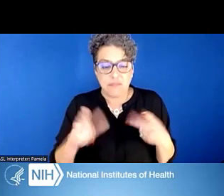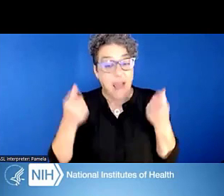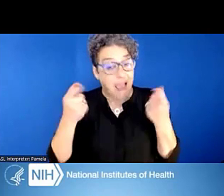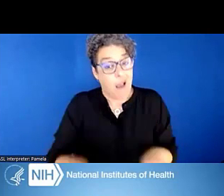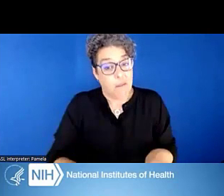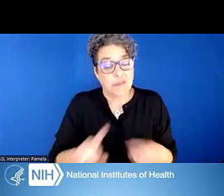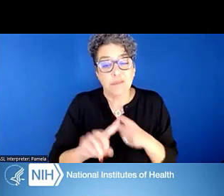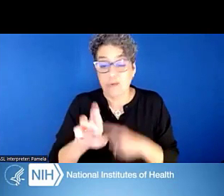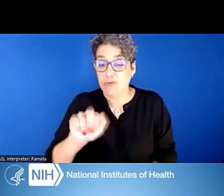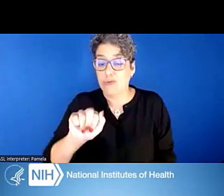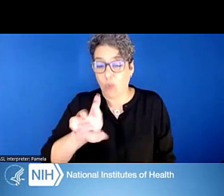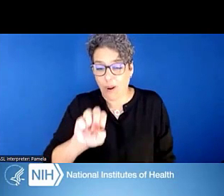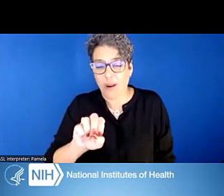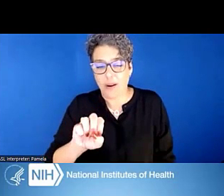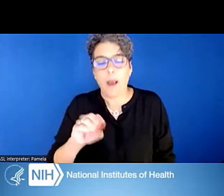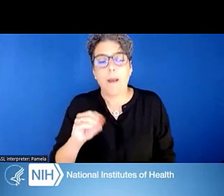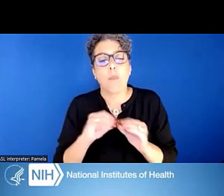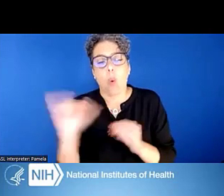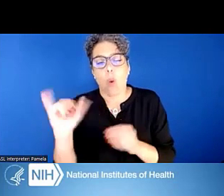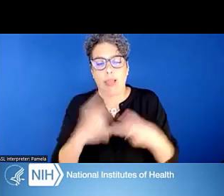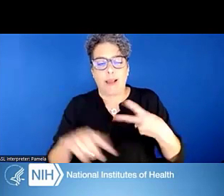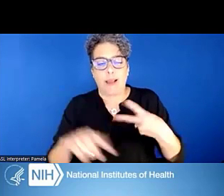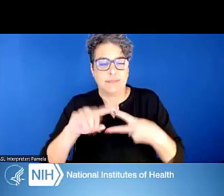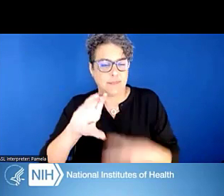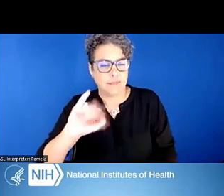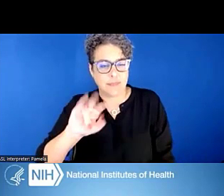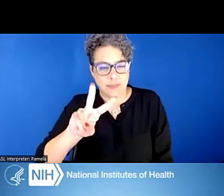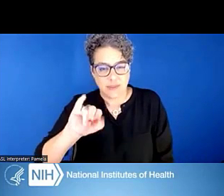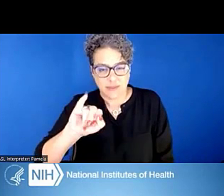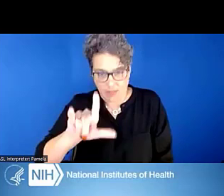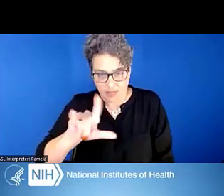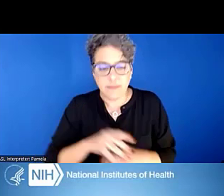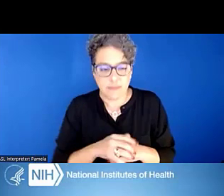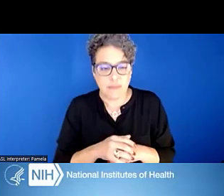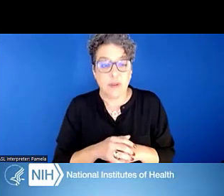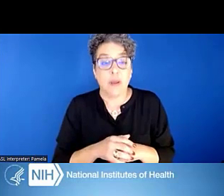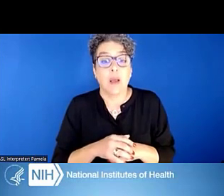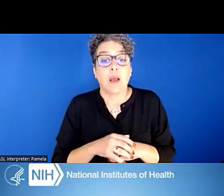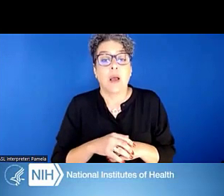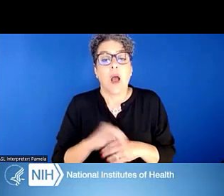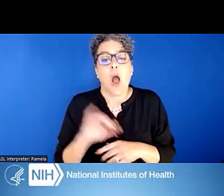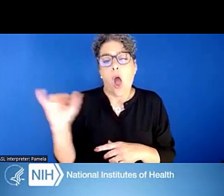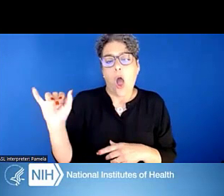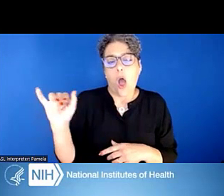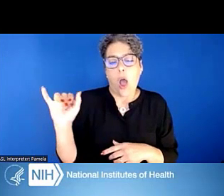Usually they're pursued as civil, and then I'd also like to mention here false statements as well. I'm not going to go into that much here,